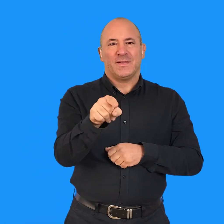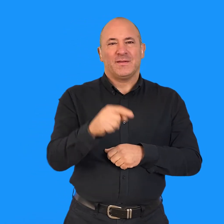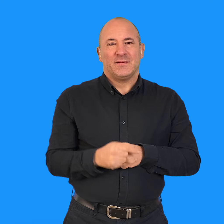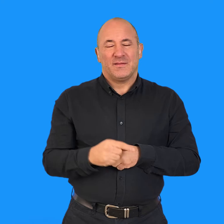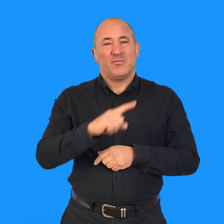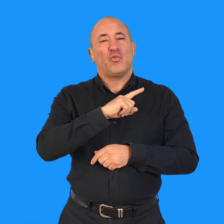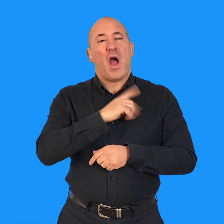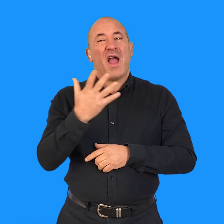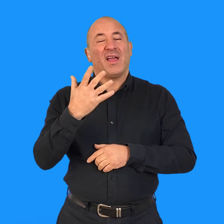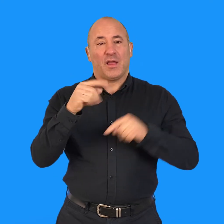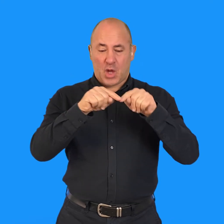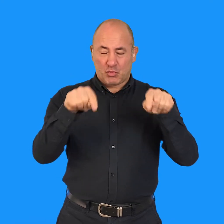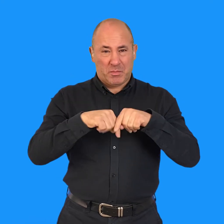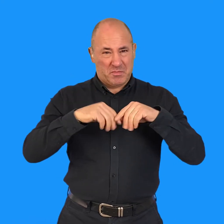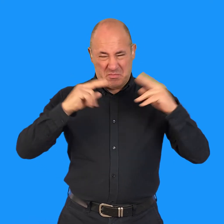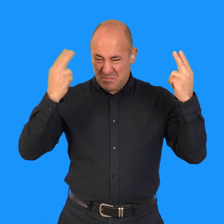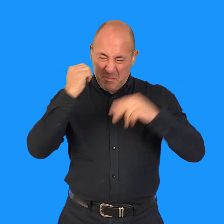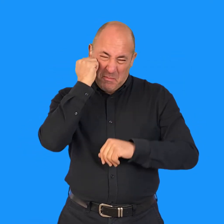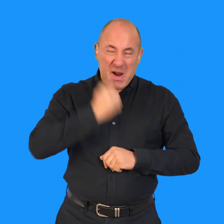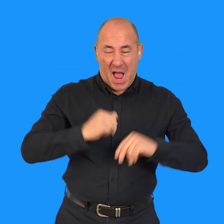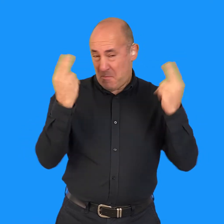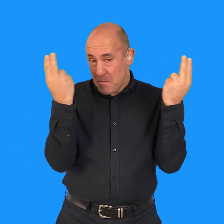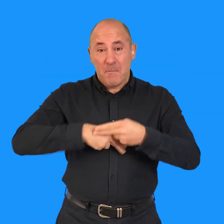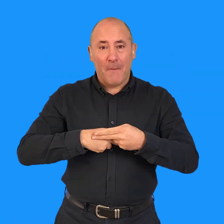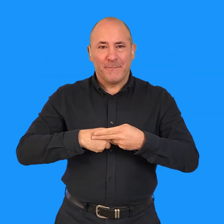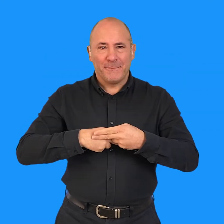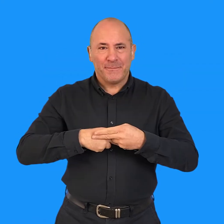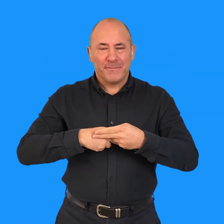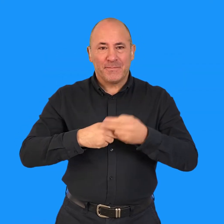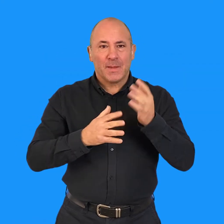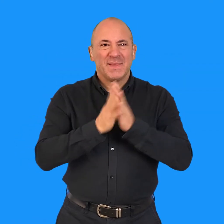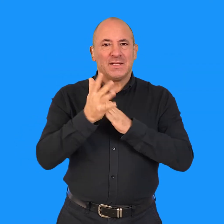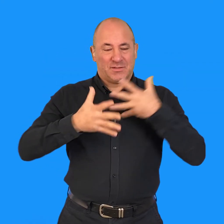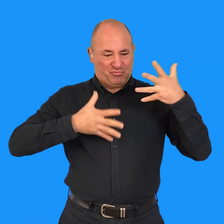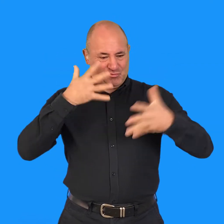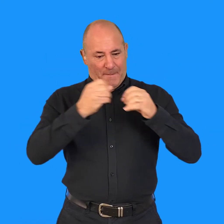could experience the work. Because most of it's in Pitch black,